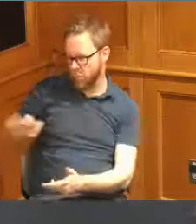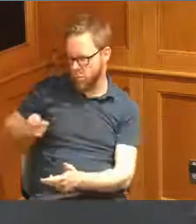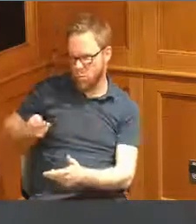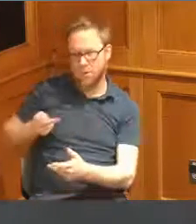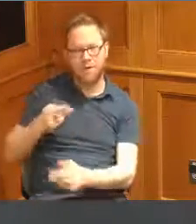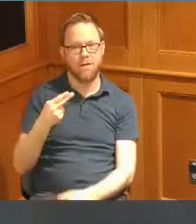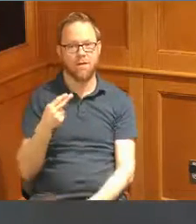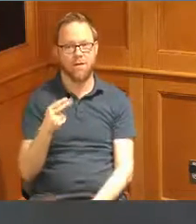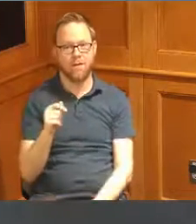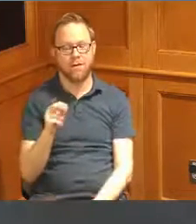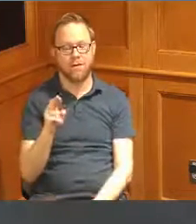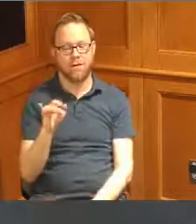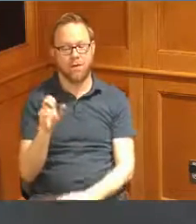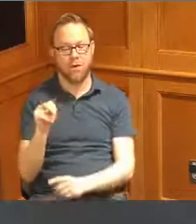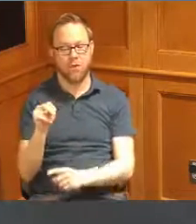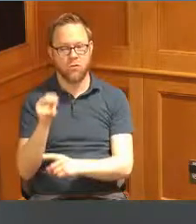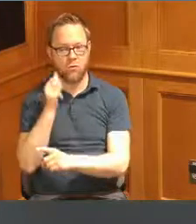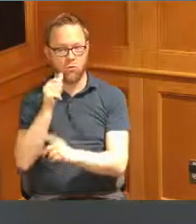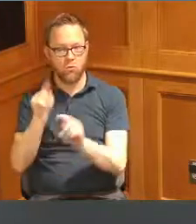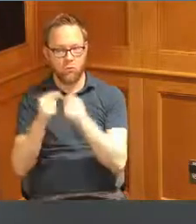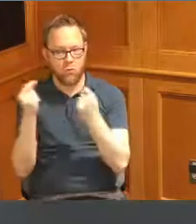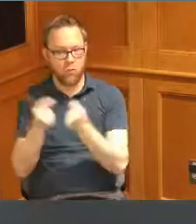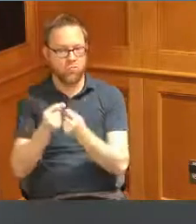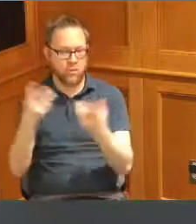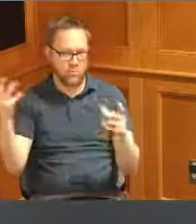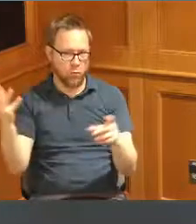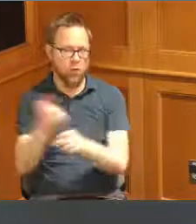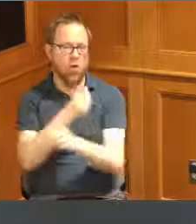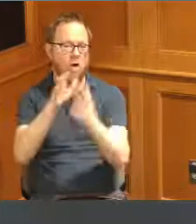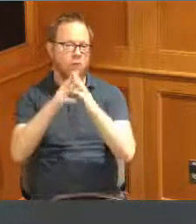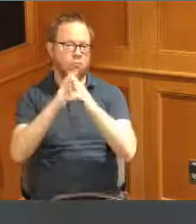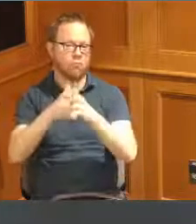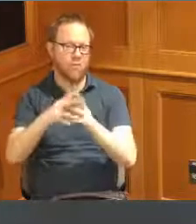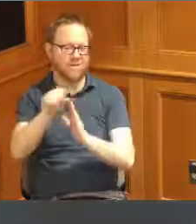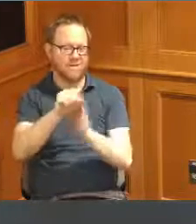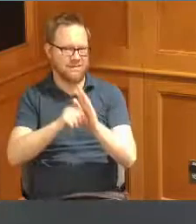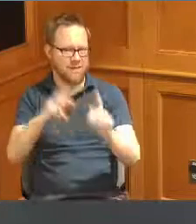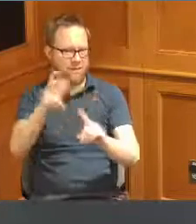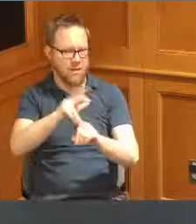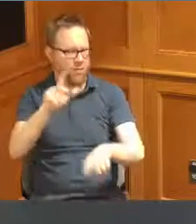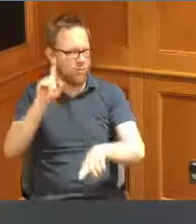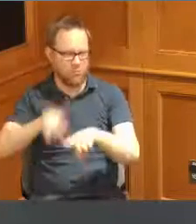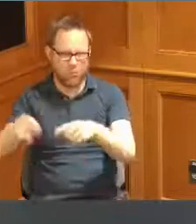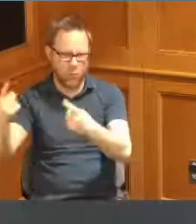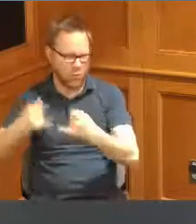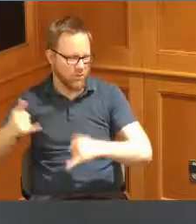girls won the wrestling stage championship and they couldn't make it today but I think we're